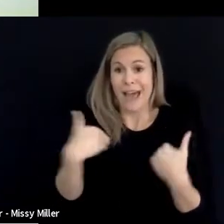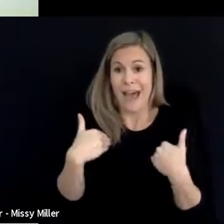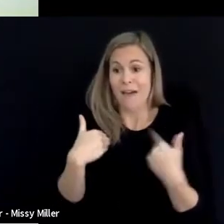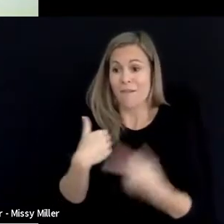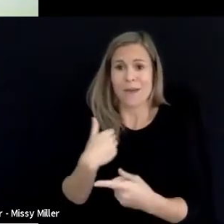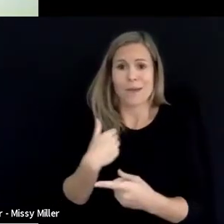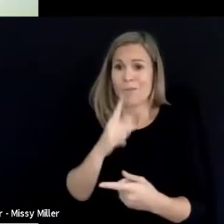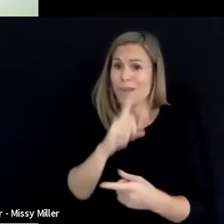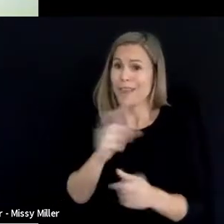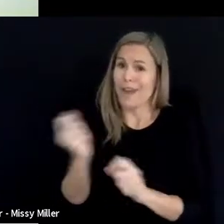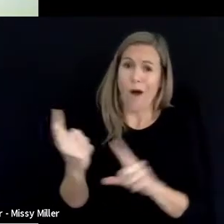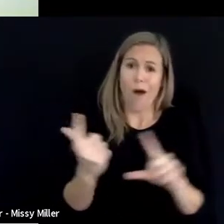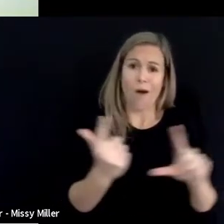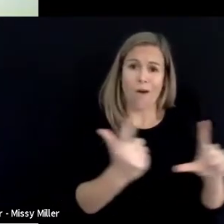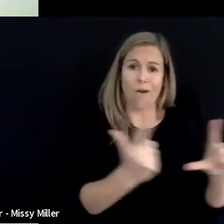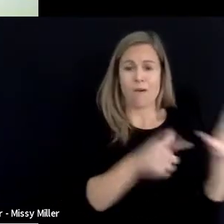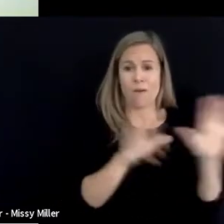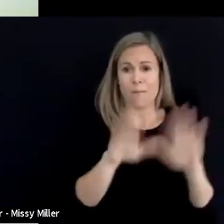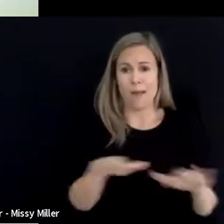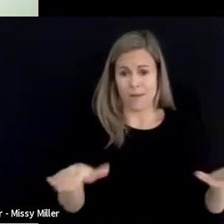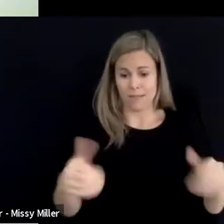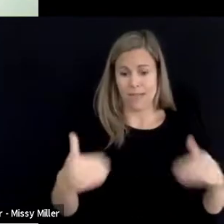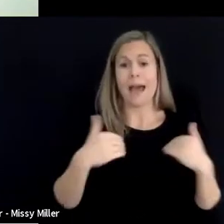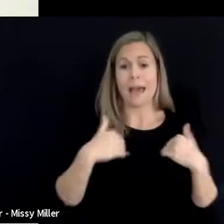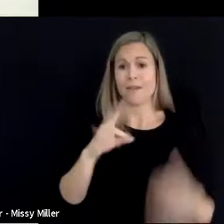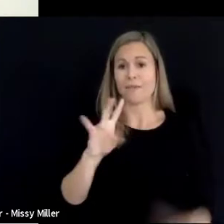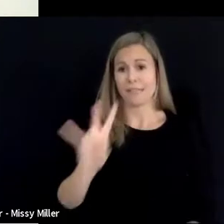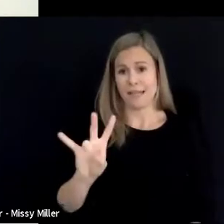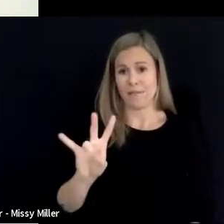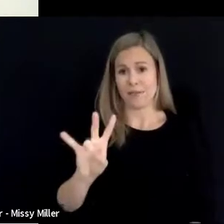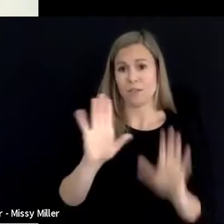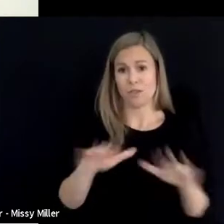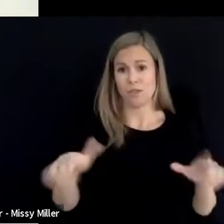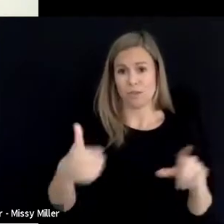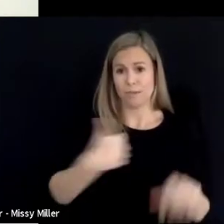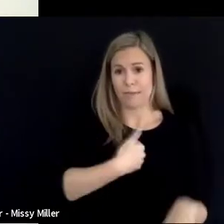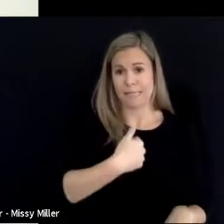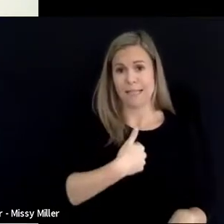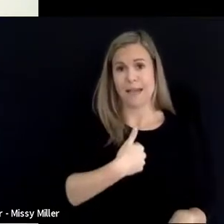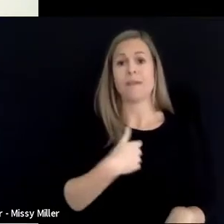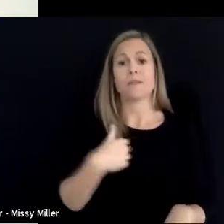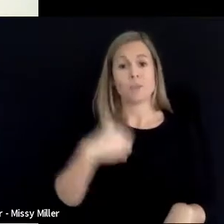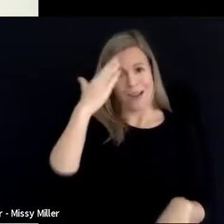and I know a little bit about behavior. All children behave.